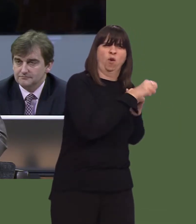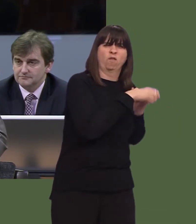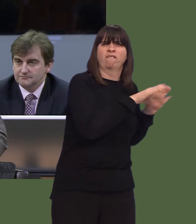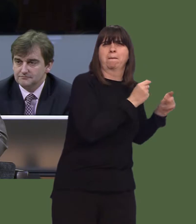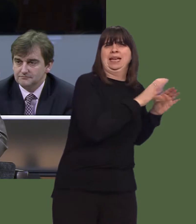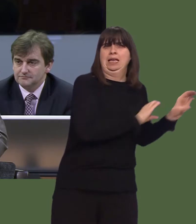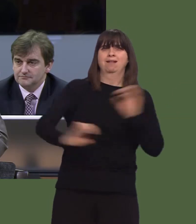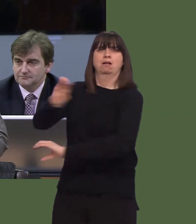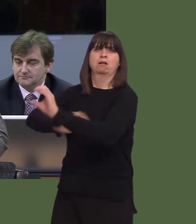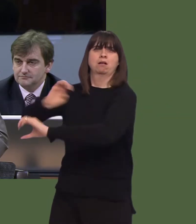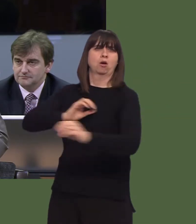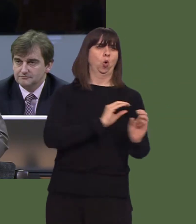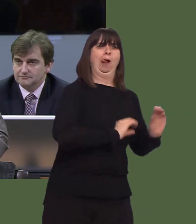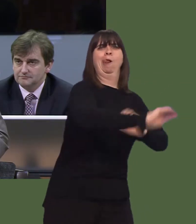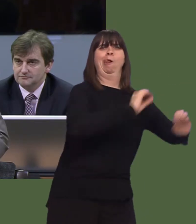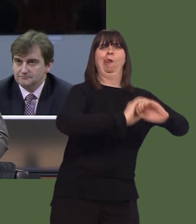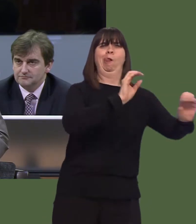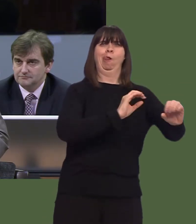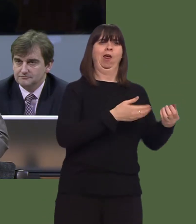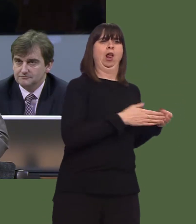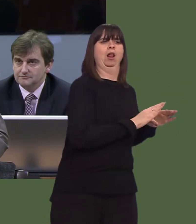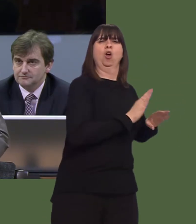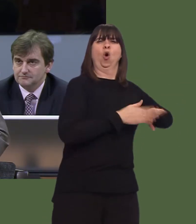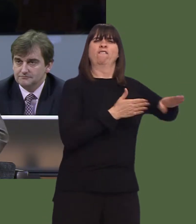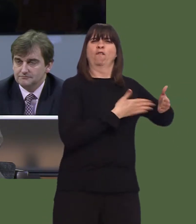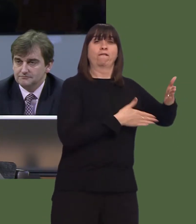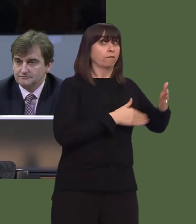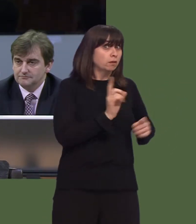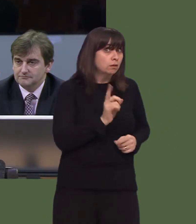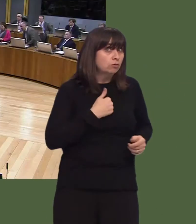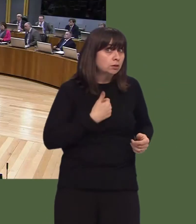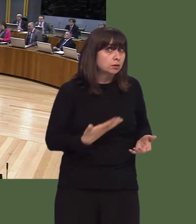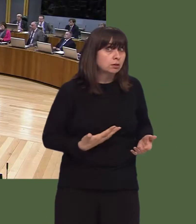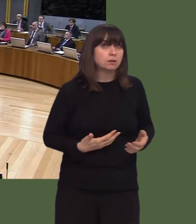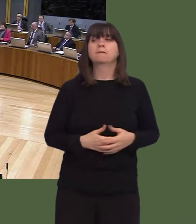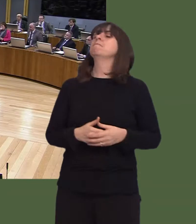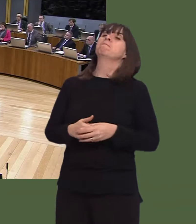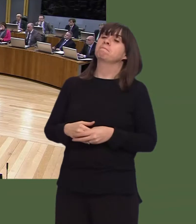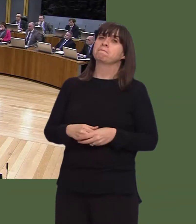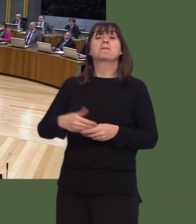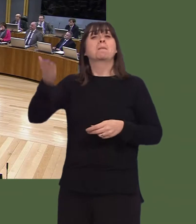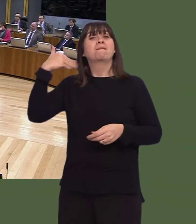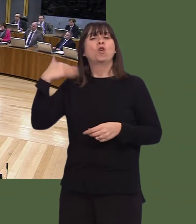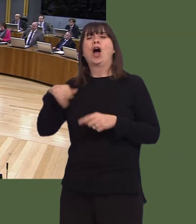because your capital budget will be spent or exhausted on both those projects? Carwyn Jones AM: One of the reasons why we couldn't proceed, or the main reason why we